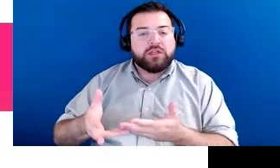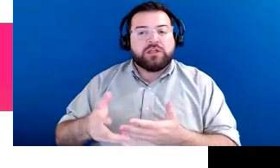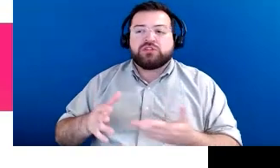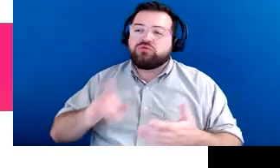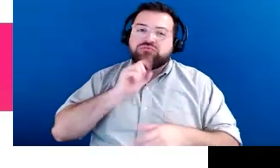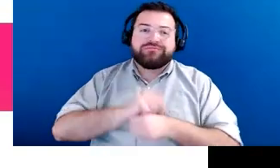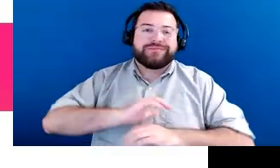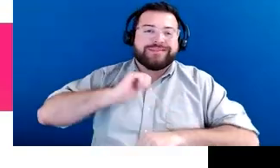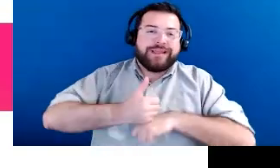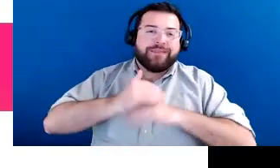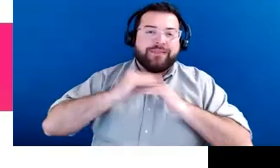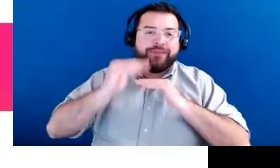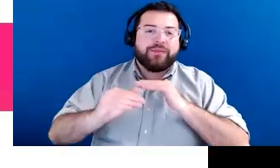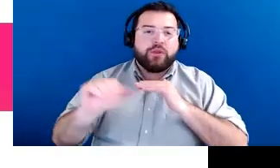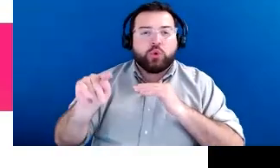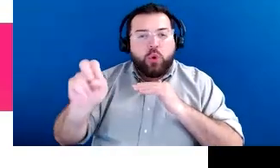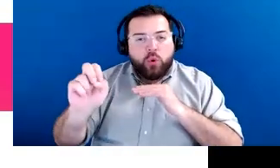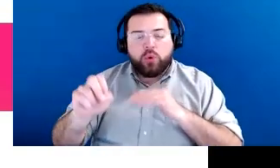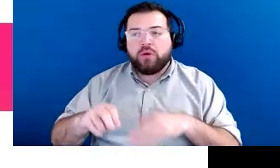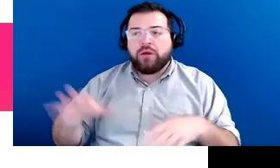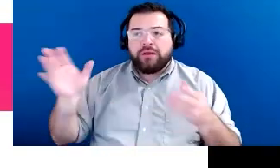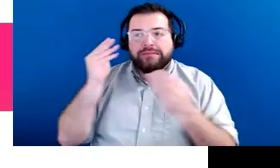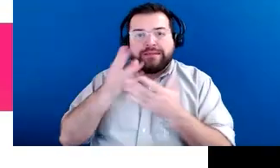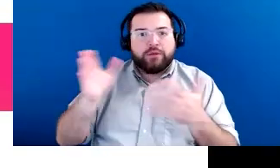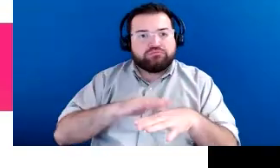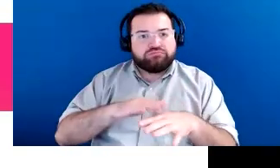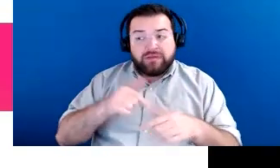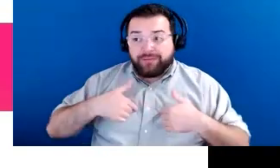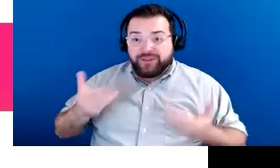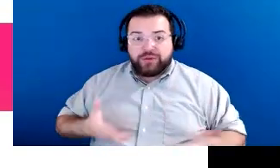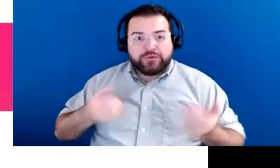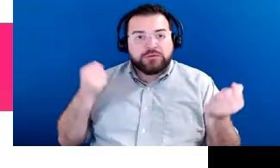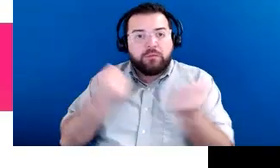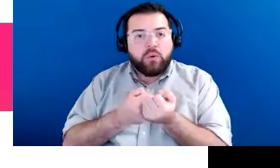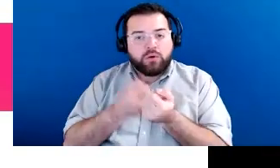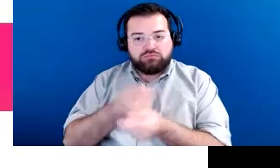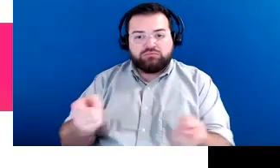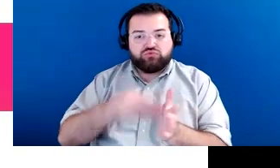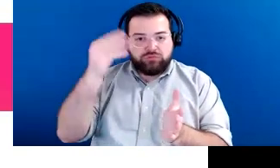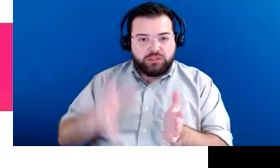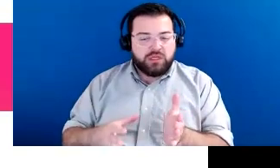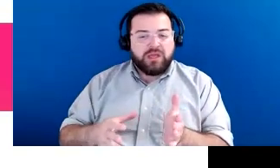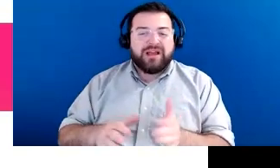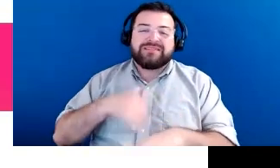let students know that you're there to support them and just do this early on in your course